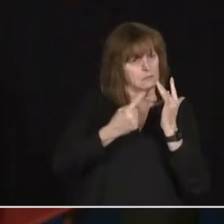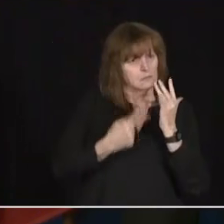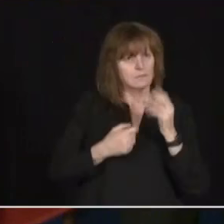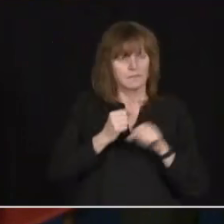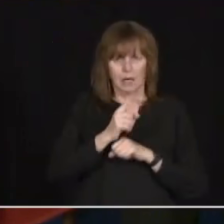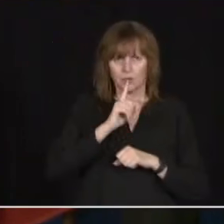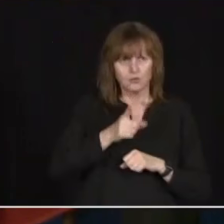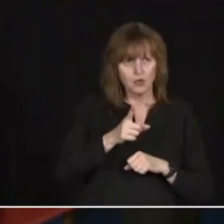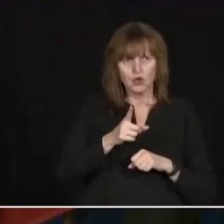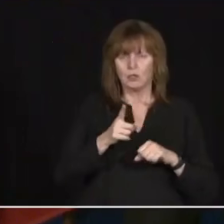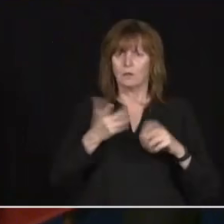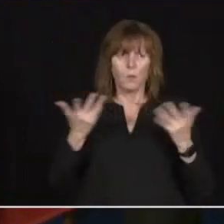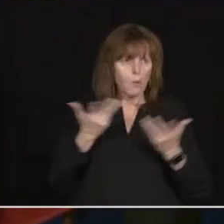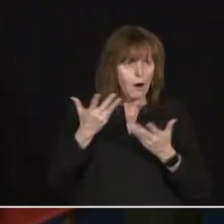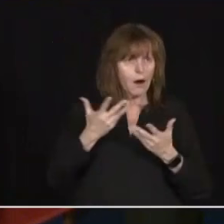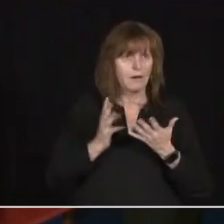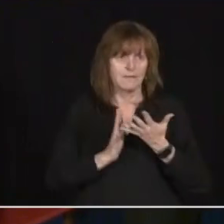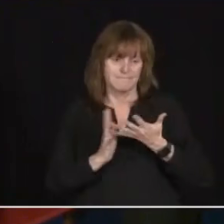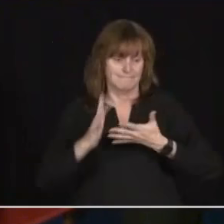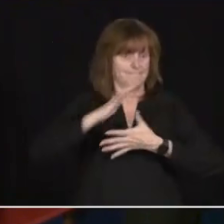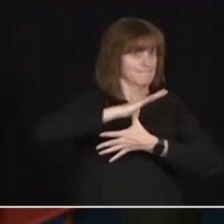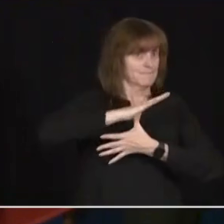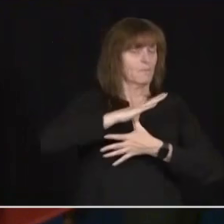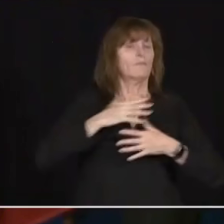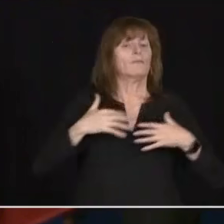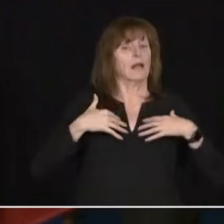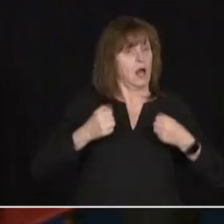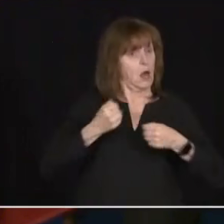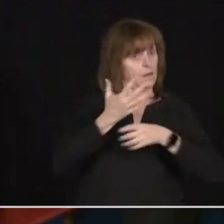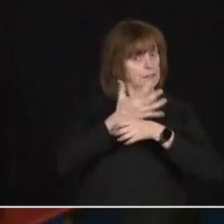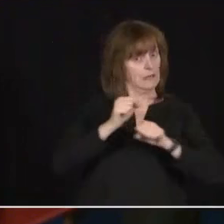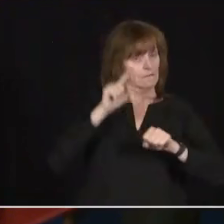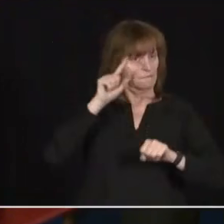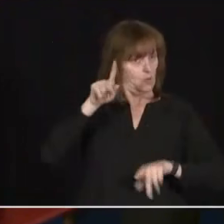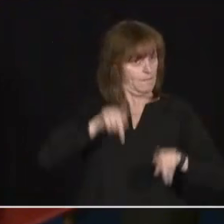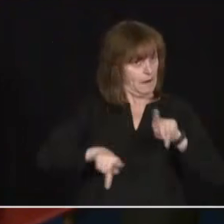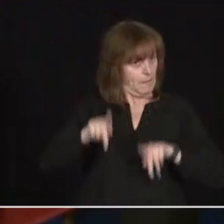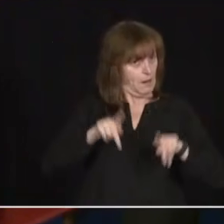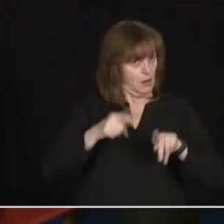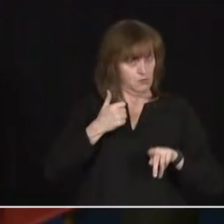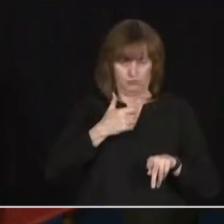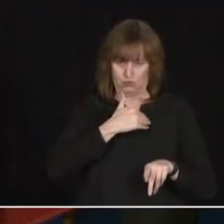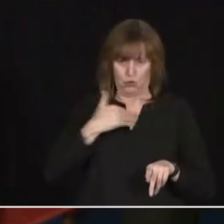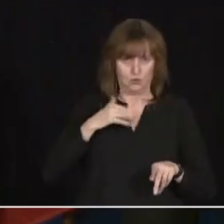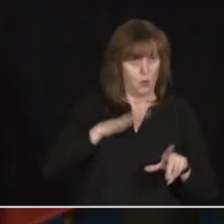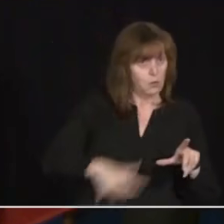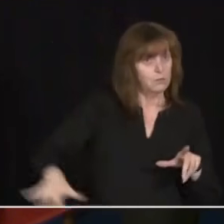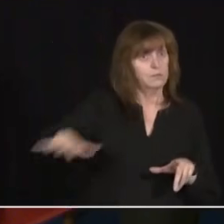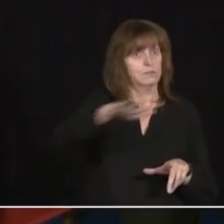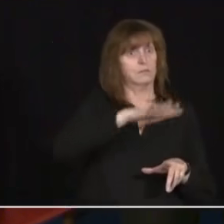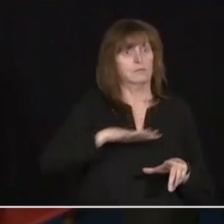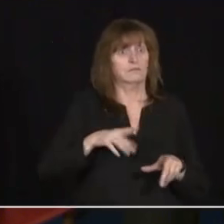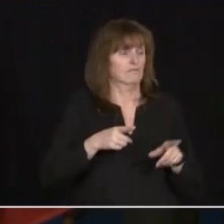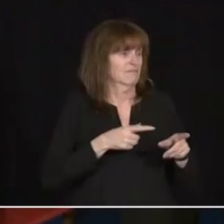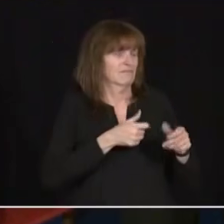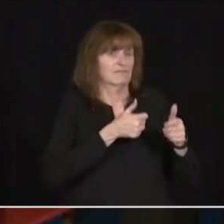number one, is the health and wellbeing of the citizens of Toronto are taken care of and he has done an